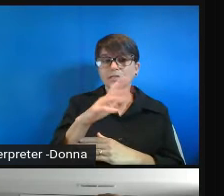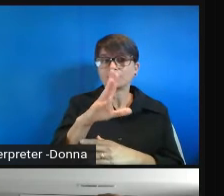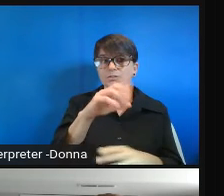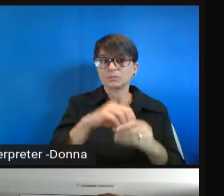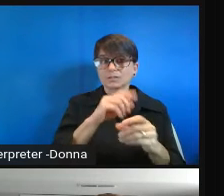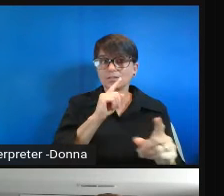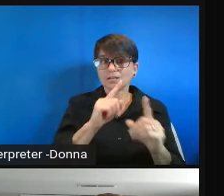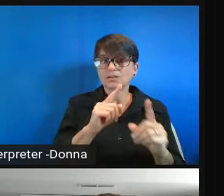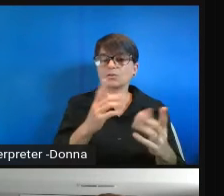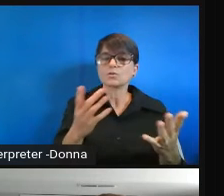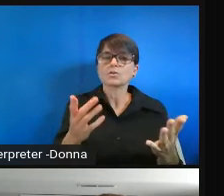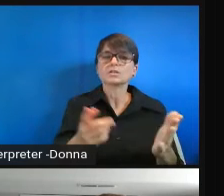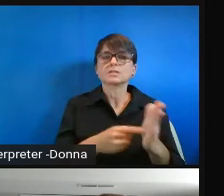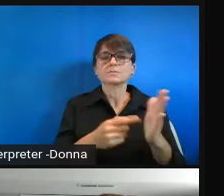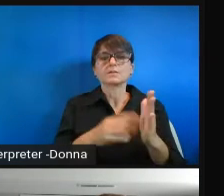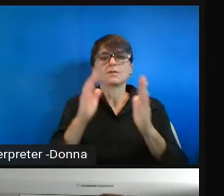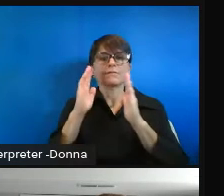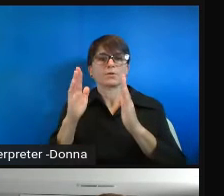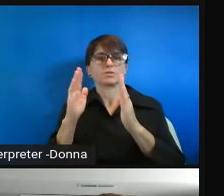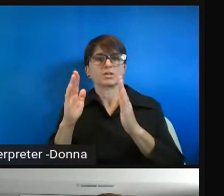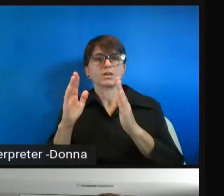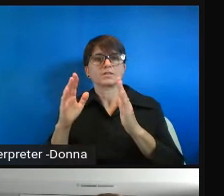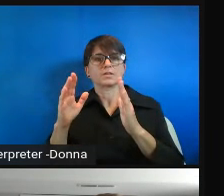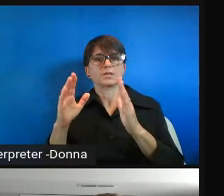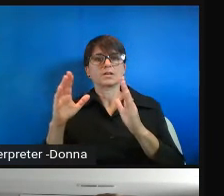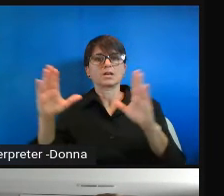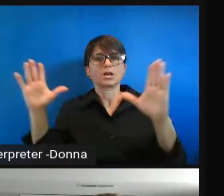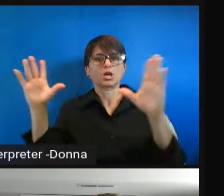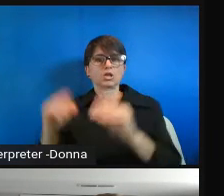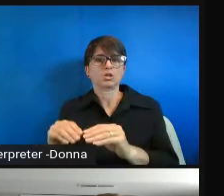or focusing on the close button, which gives the user a quick means